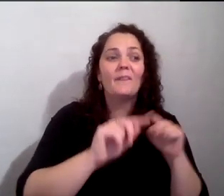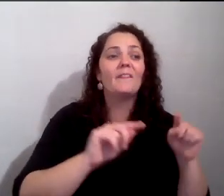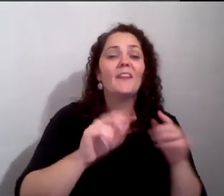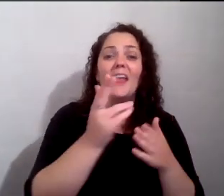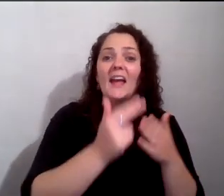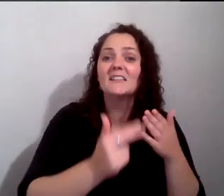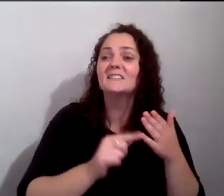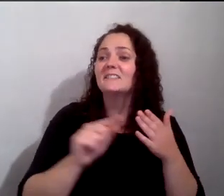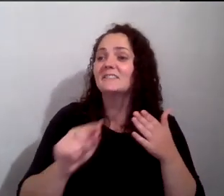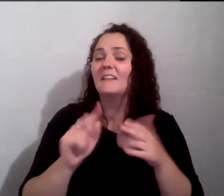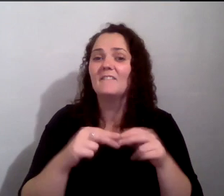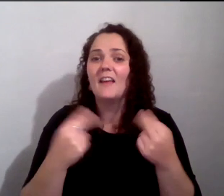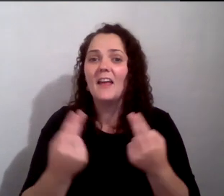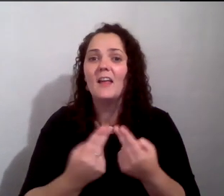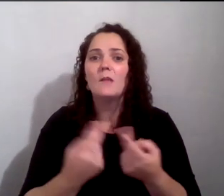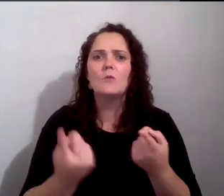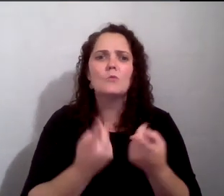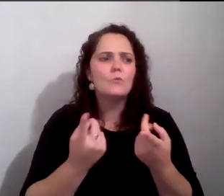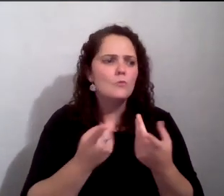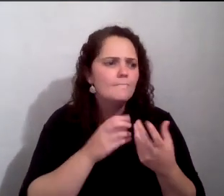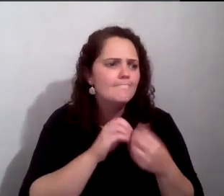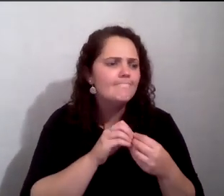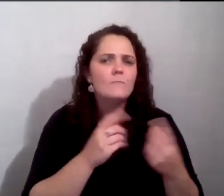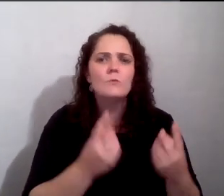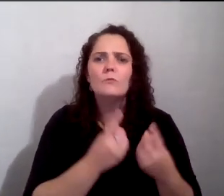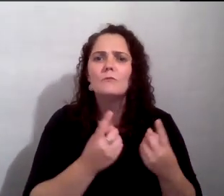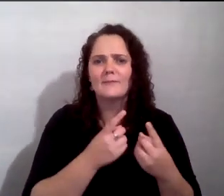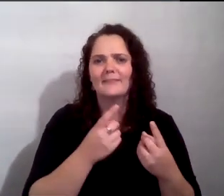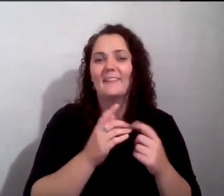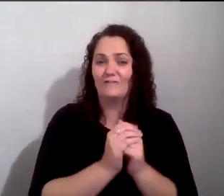his dealers, with friends. And actually also interestingly puts